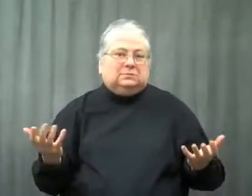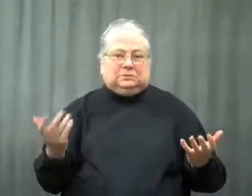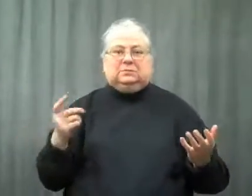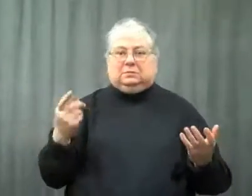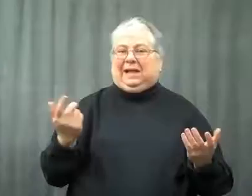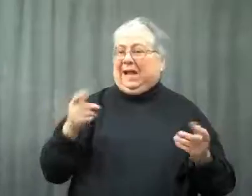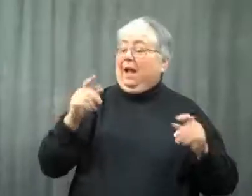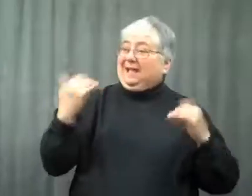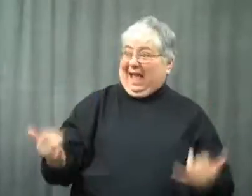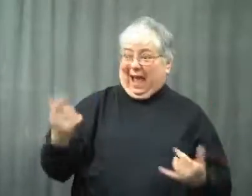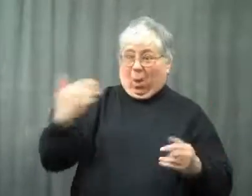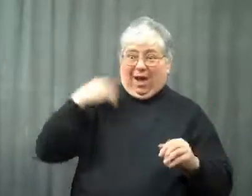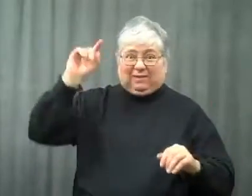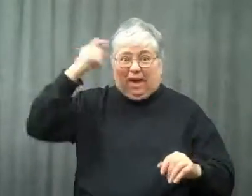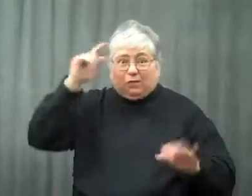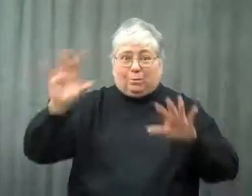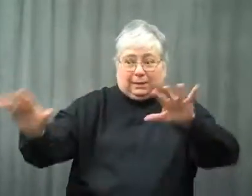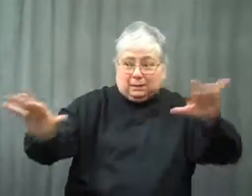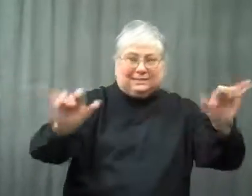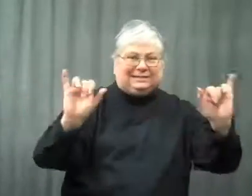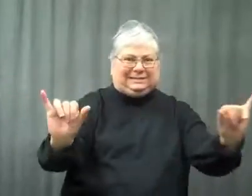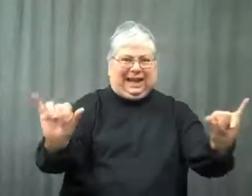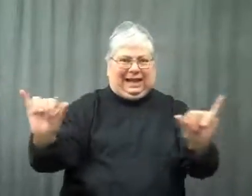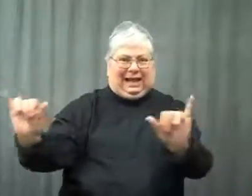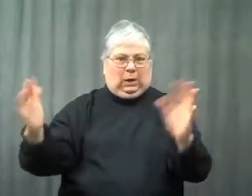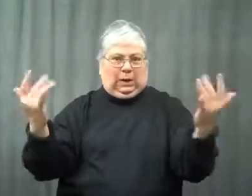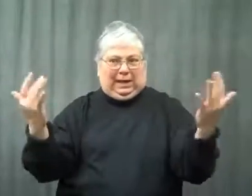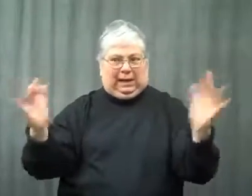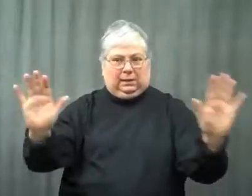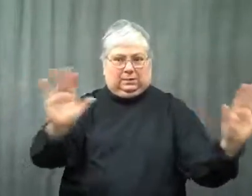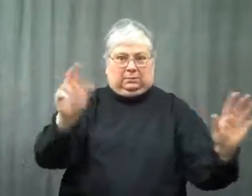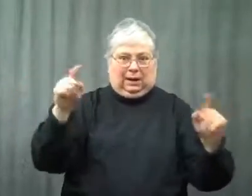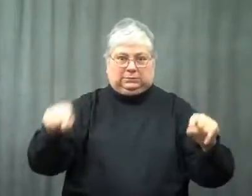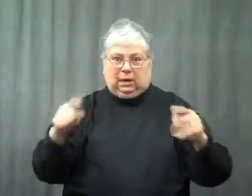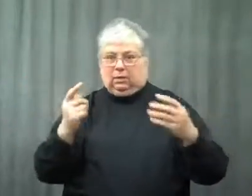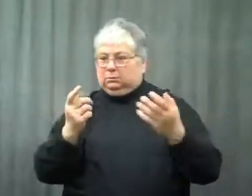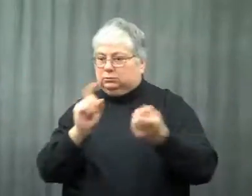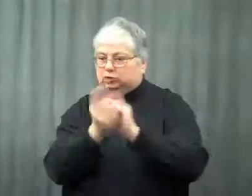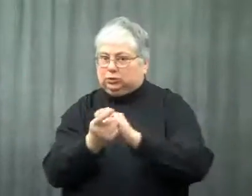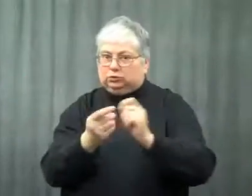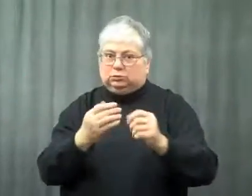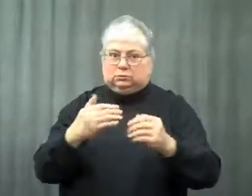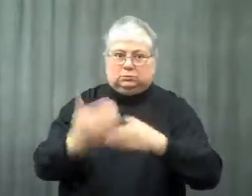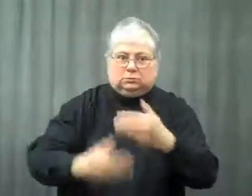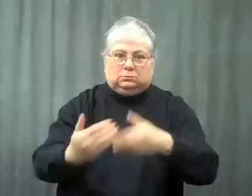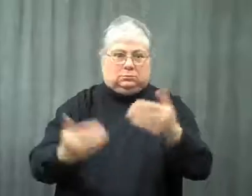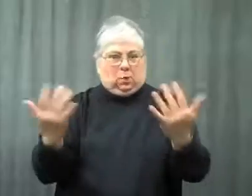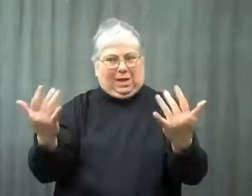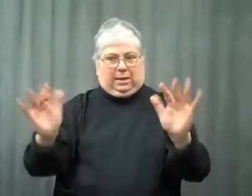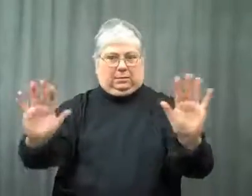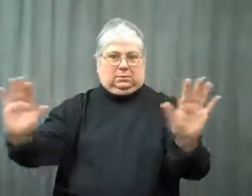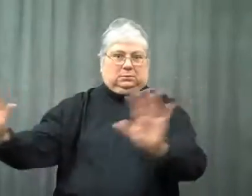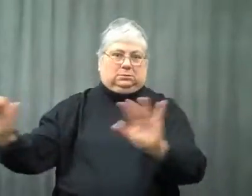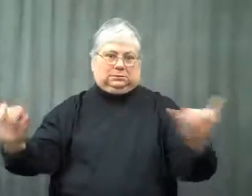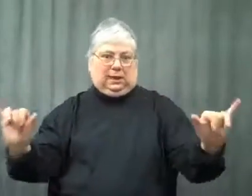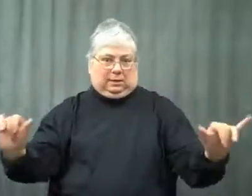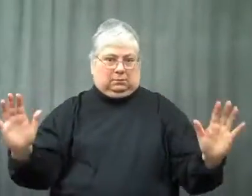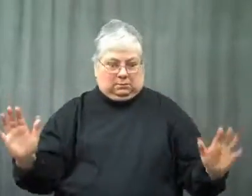The current government was asked to remain in place until changes could be made.